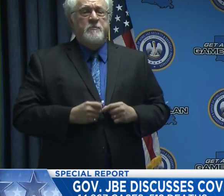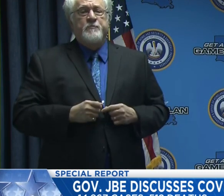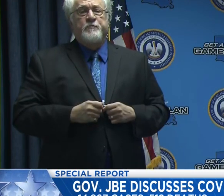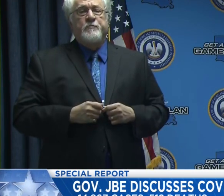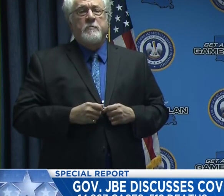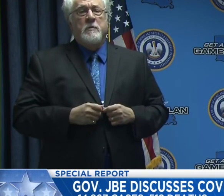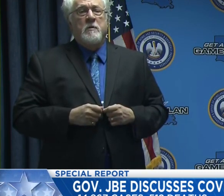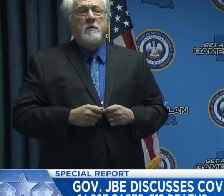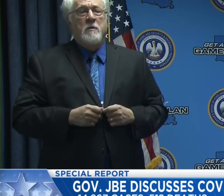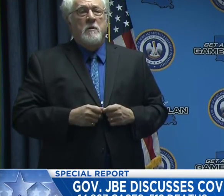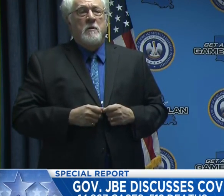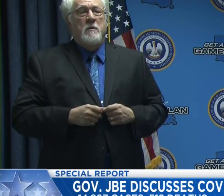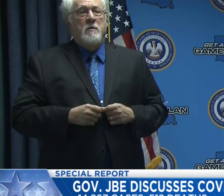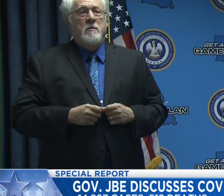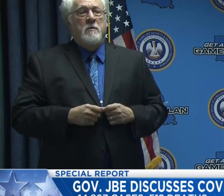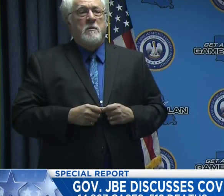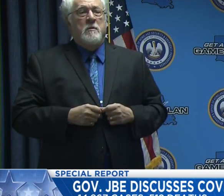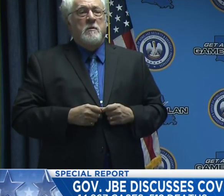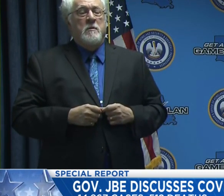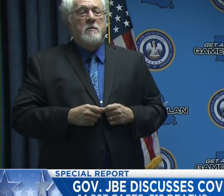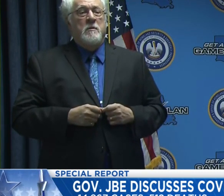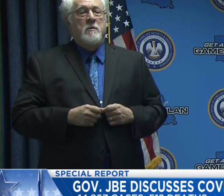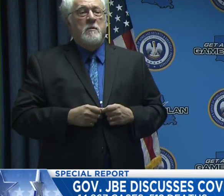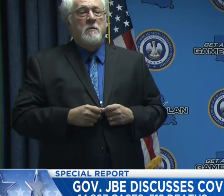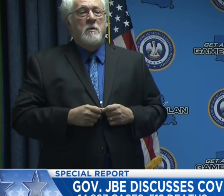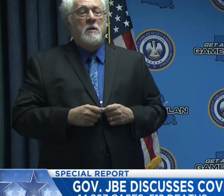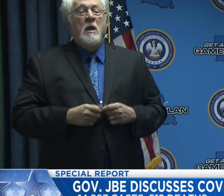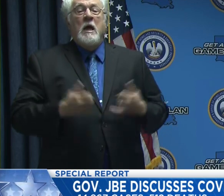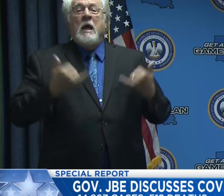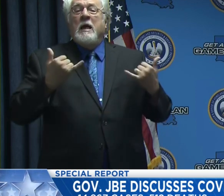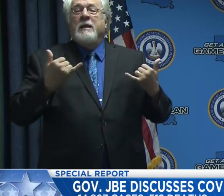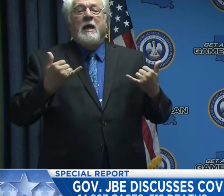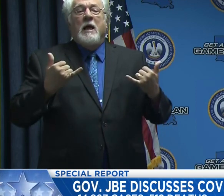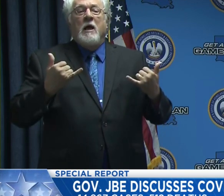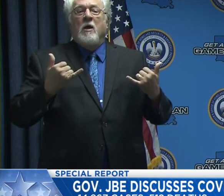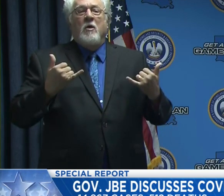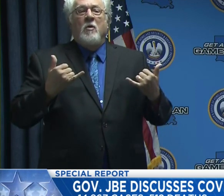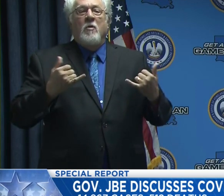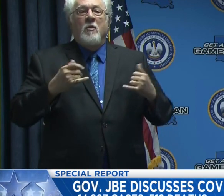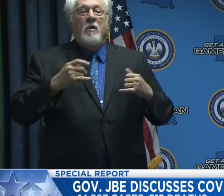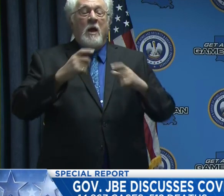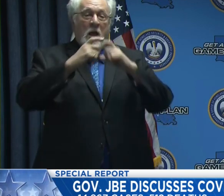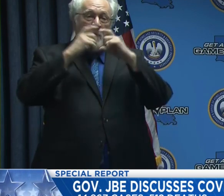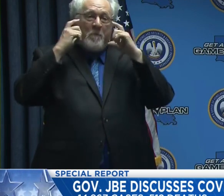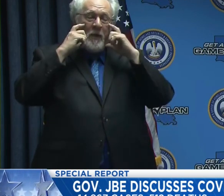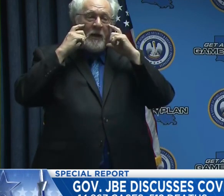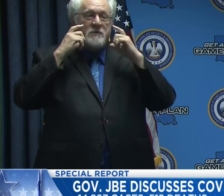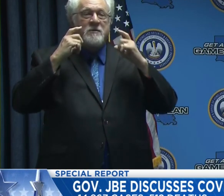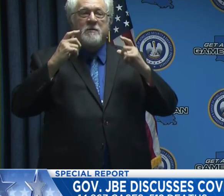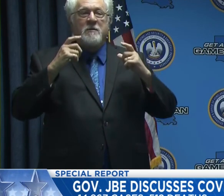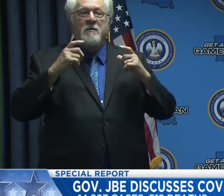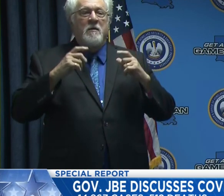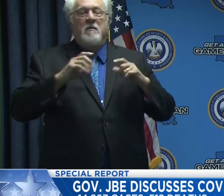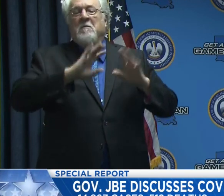I THINK ALEX HAS DECIDED SIMILARLY TO WEAR MASKS IN THAT